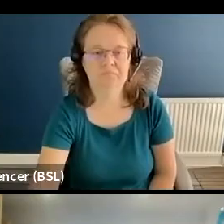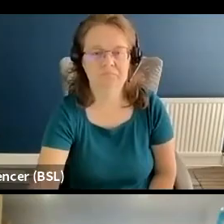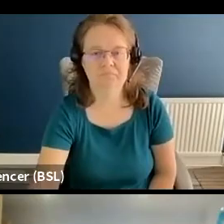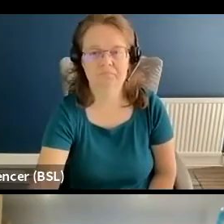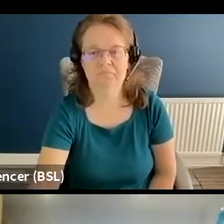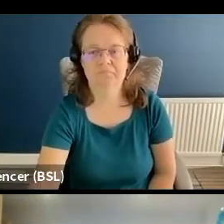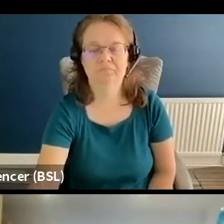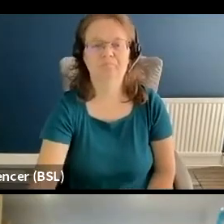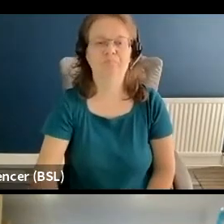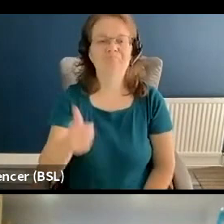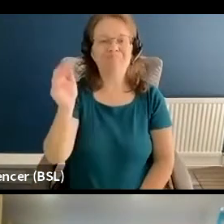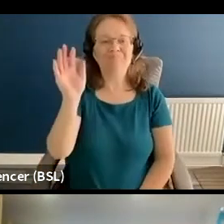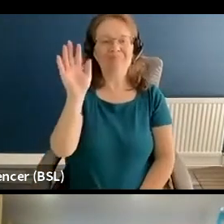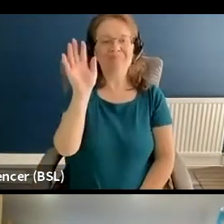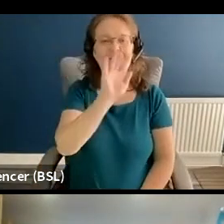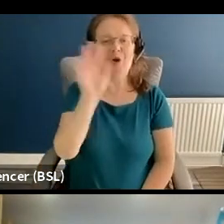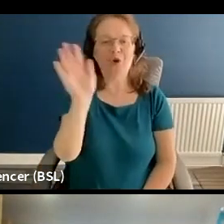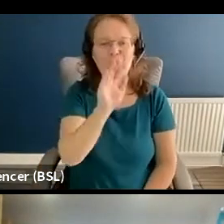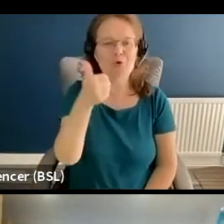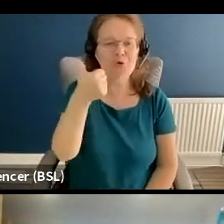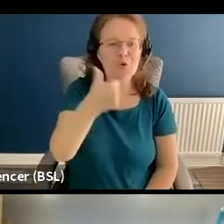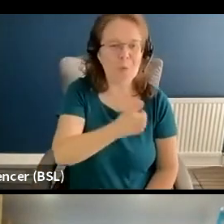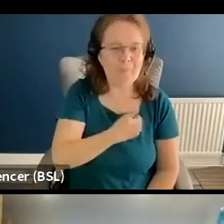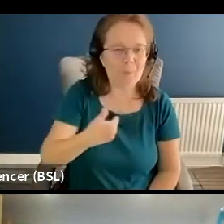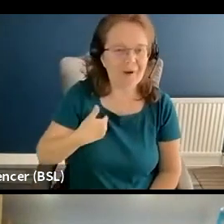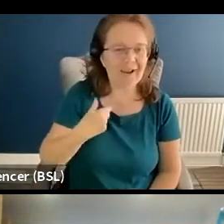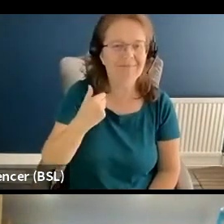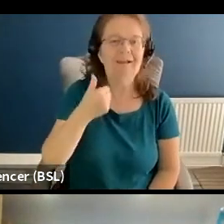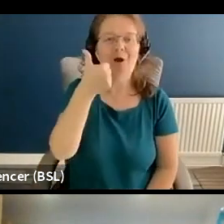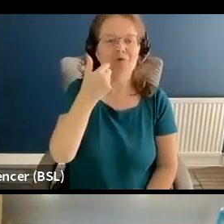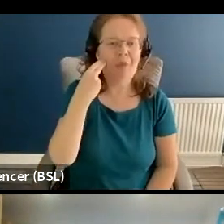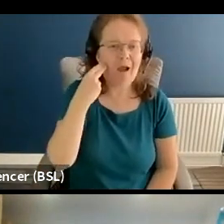Hello, good morning, afternoon or evening, depending on where in the world you are.